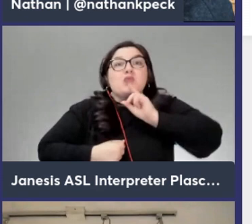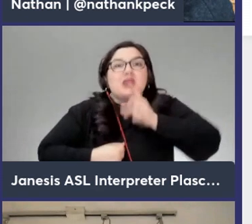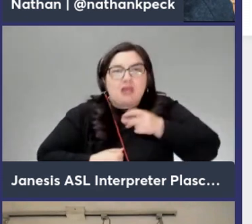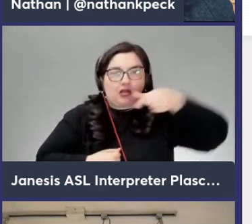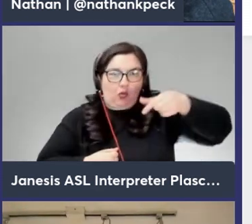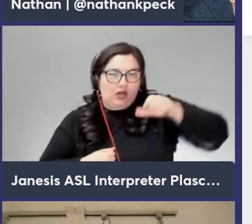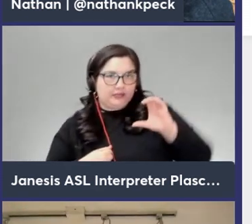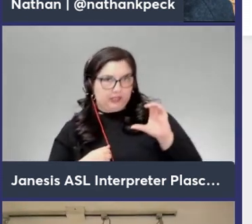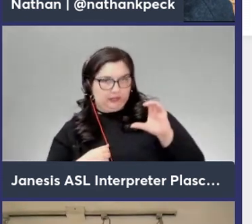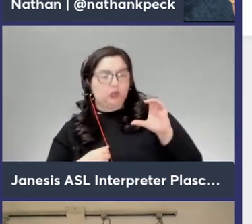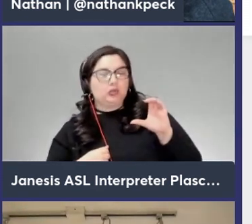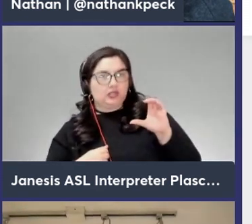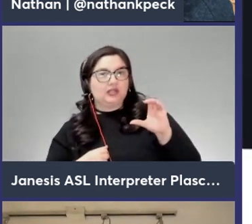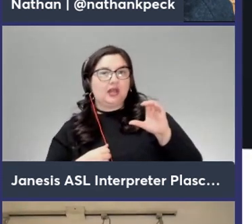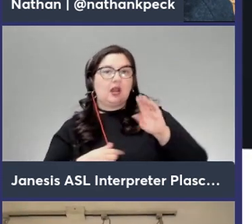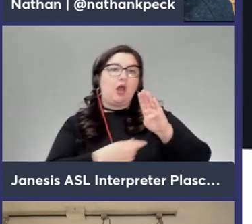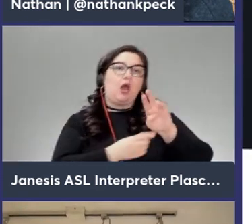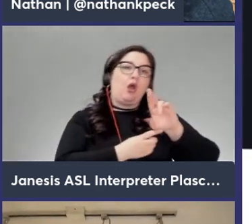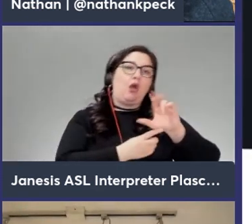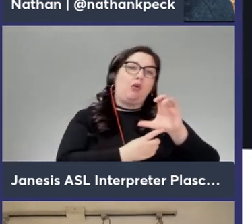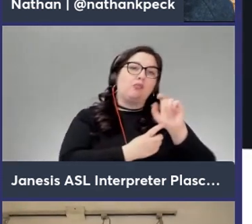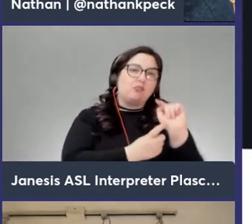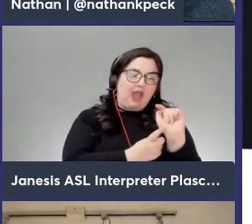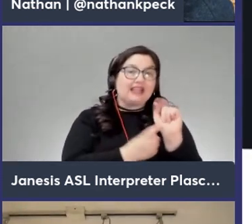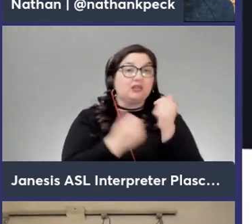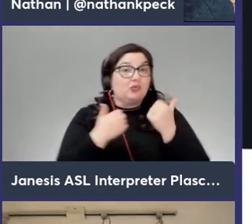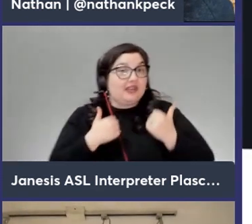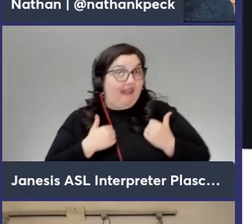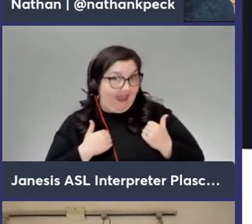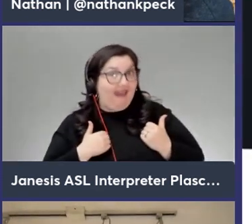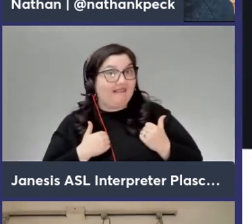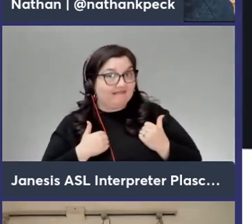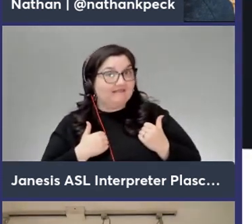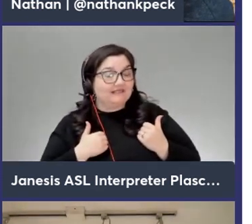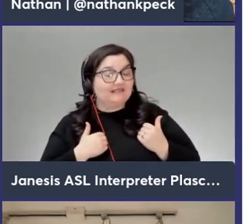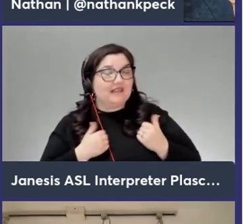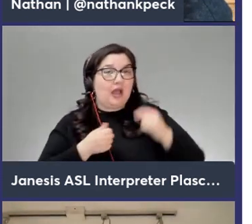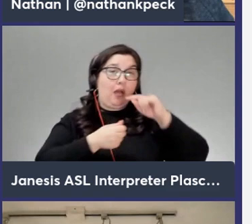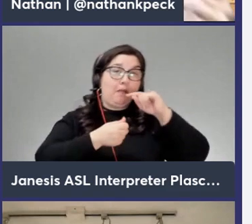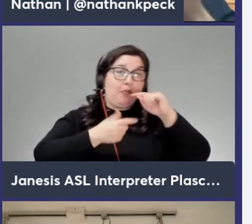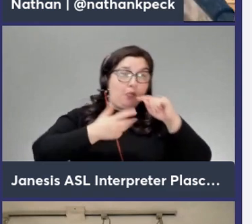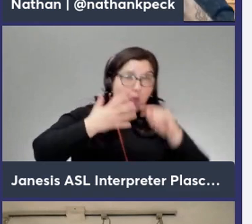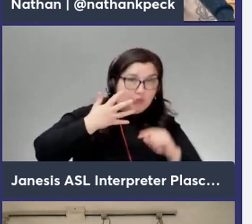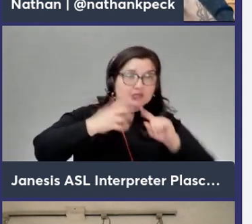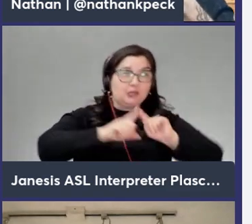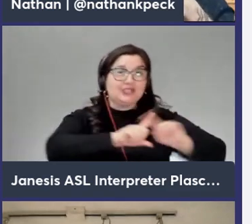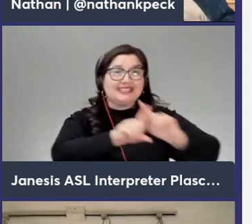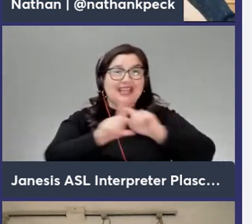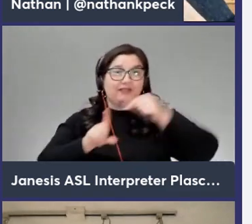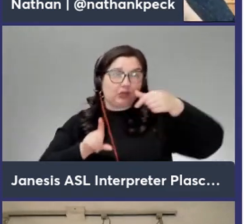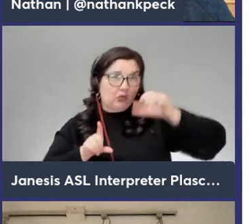And on Braket, we have, actually, multiple different quantum computers of different types,